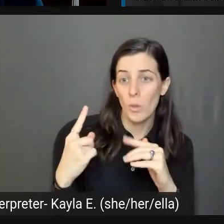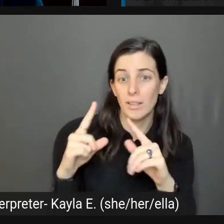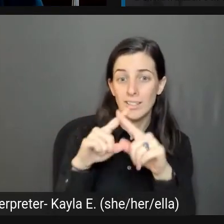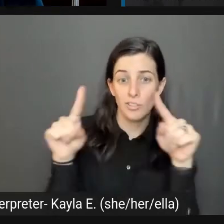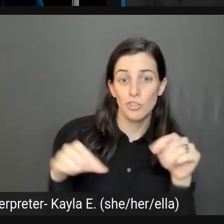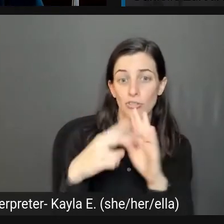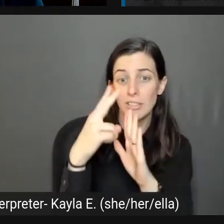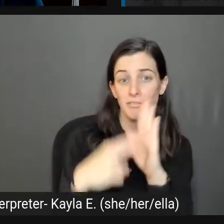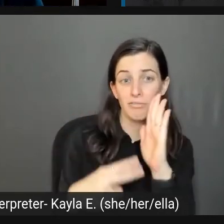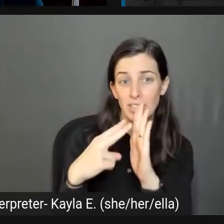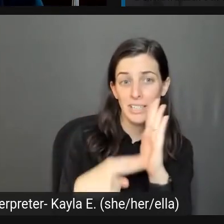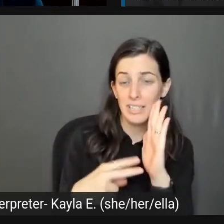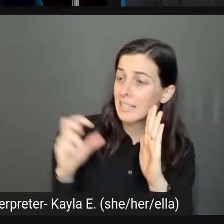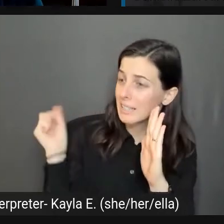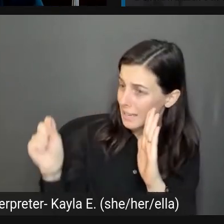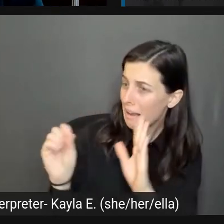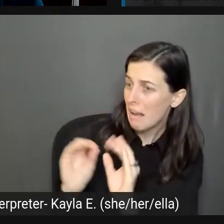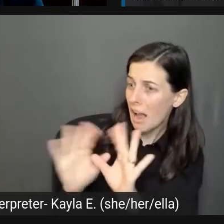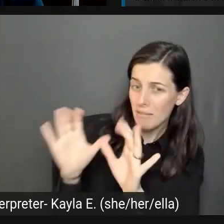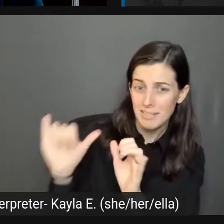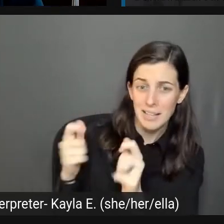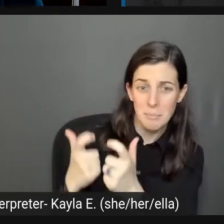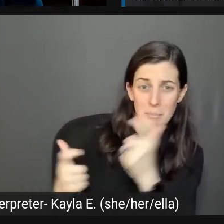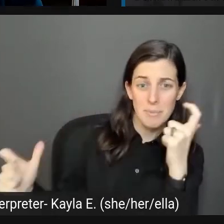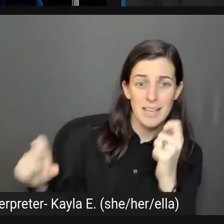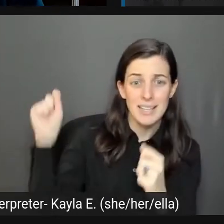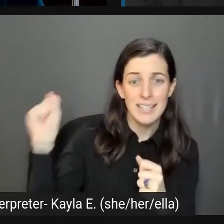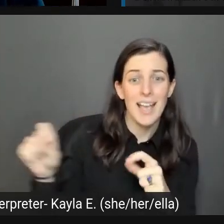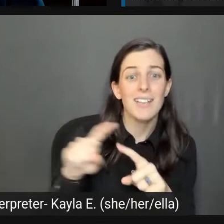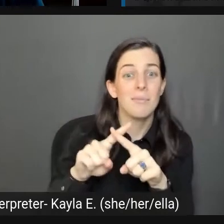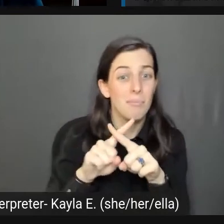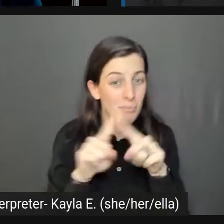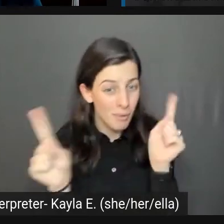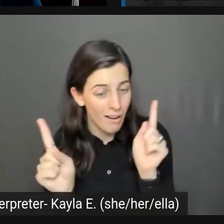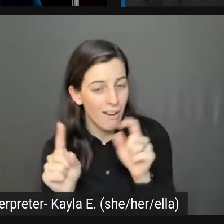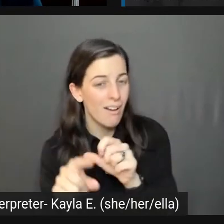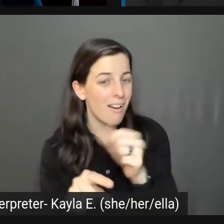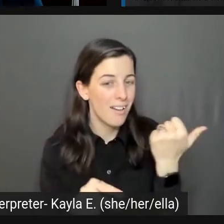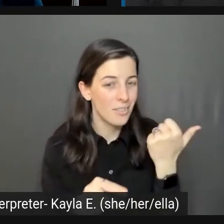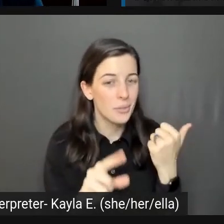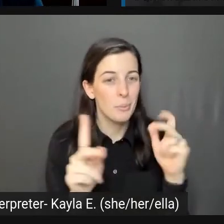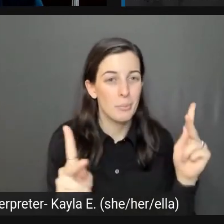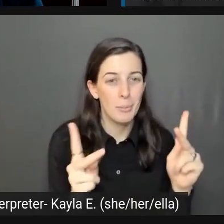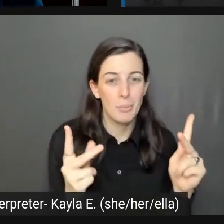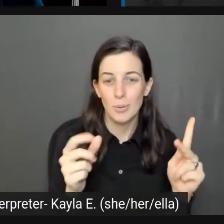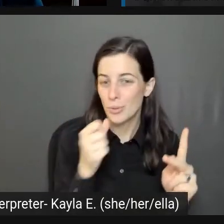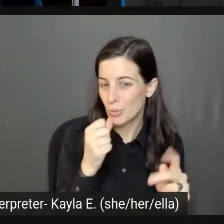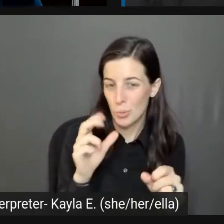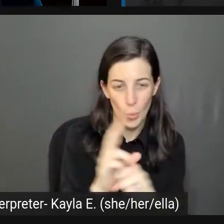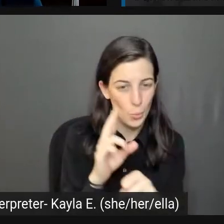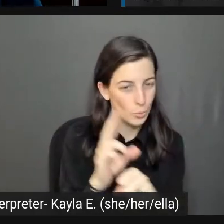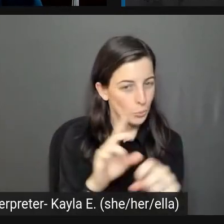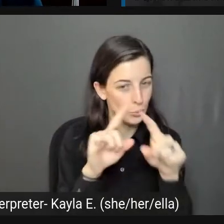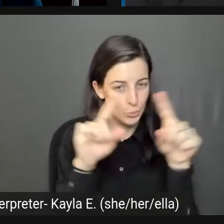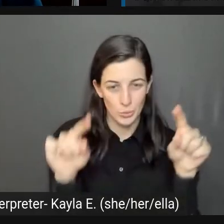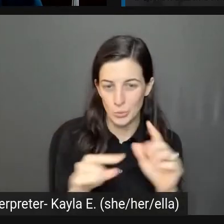Yes, obviously, that's a big thing but there are a lot of other people out there who don't use a screen reader, but who do use a keyboard.